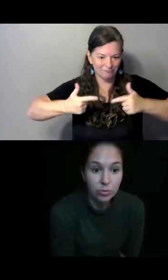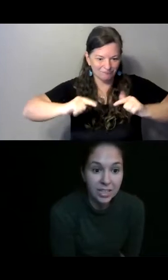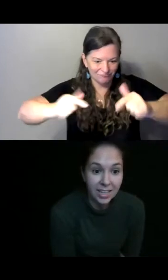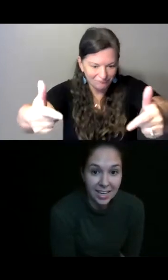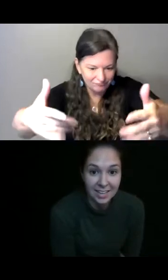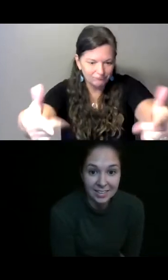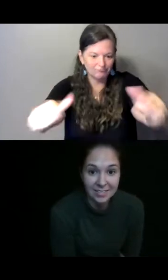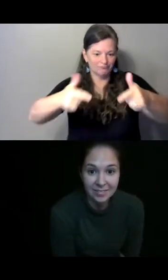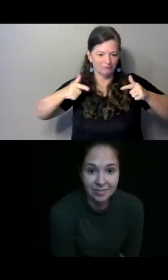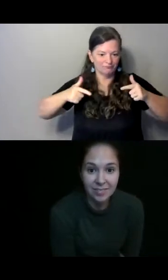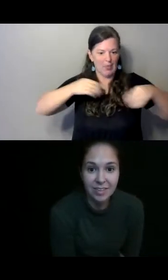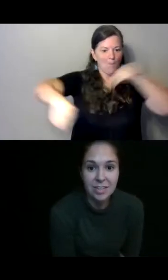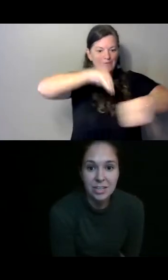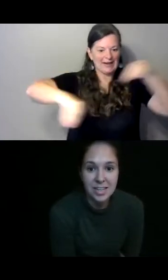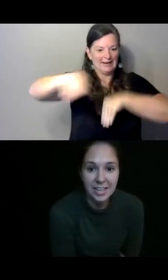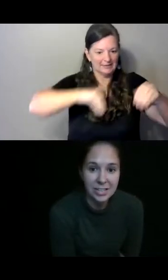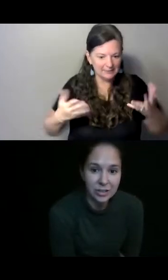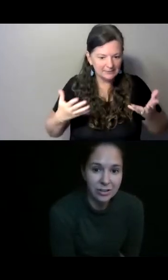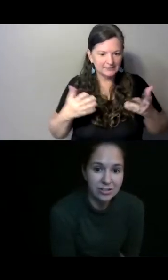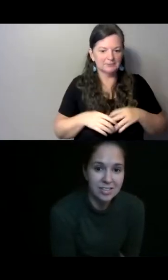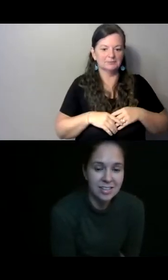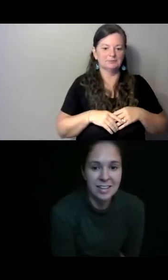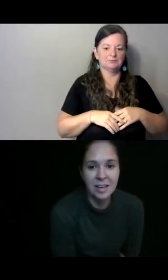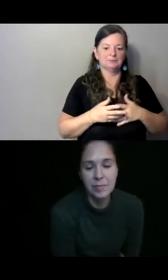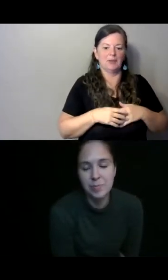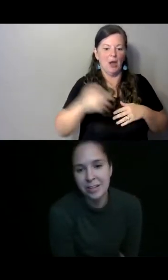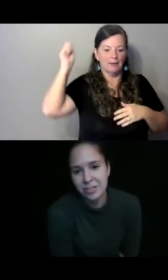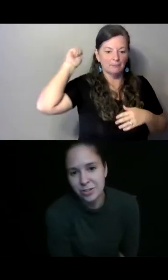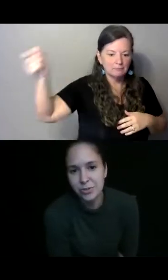Relay taking turns and then it comes back to you.